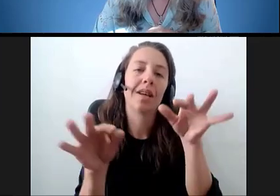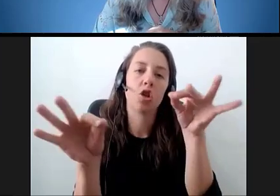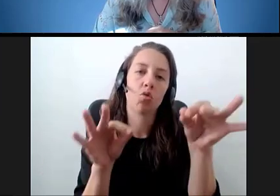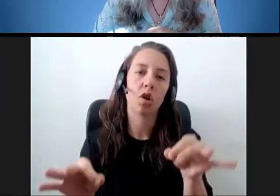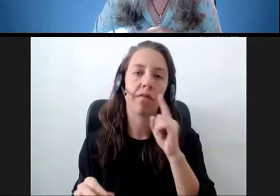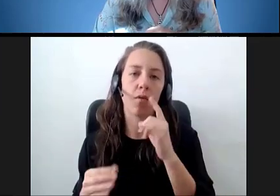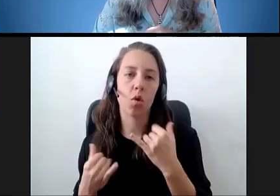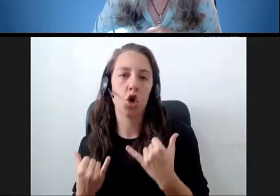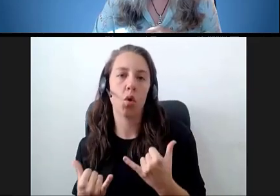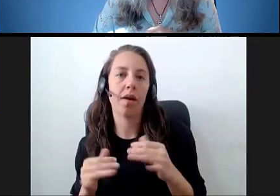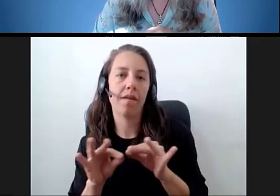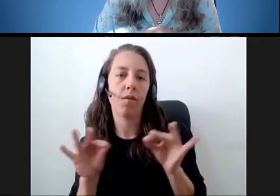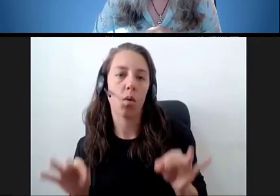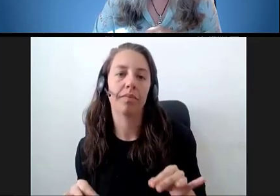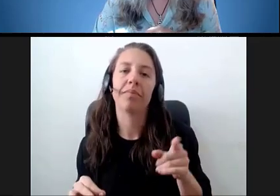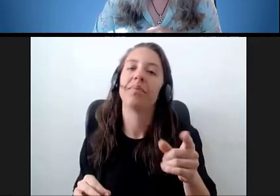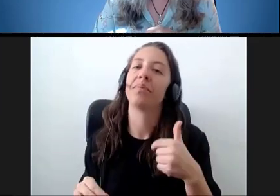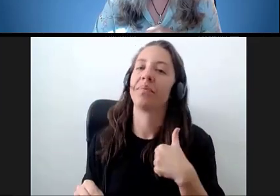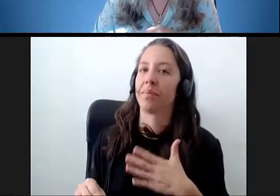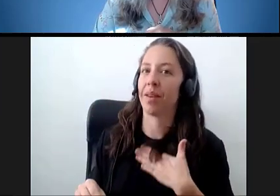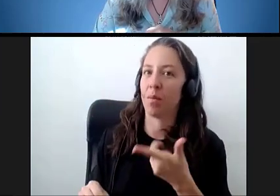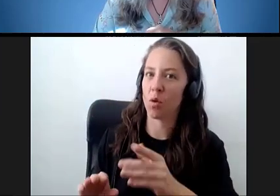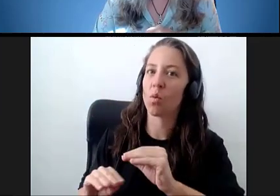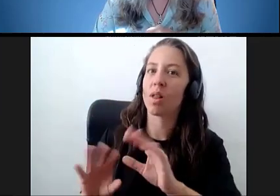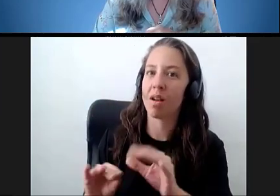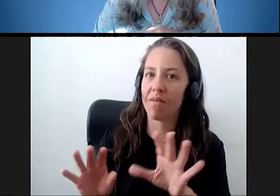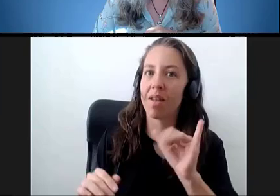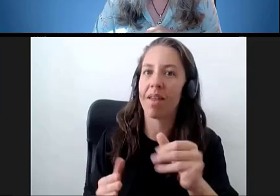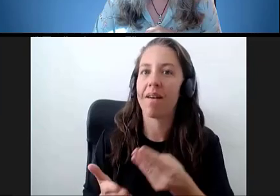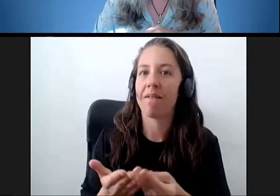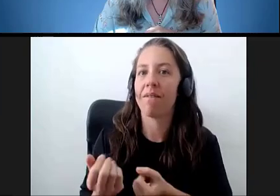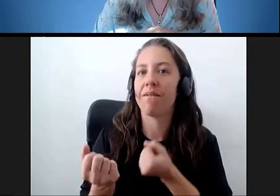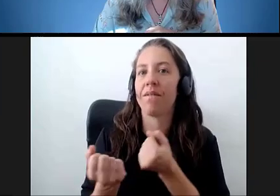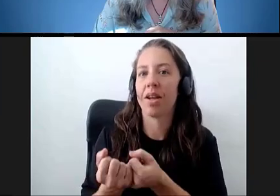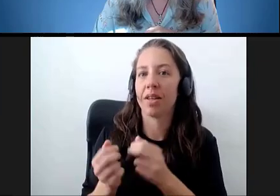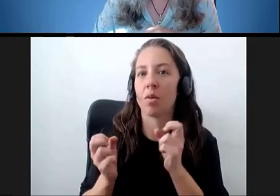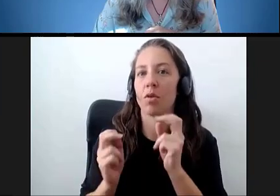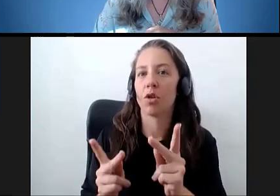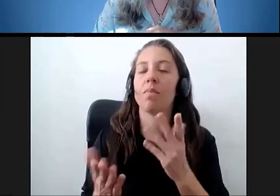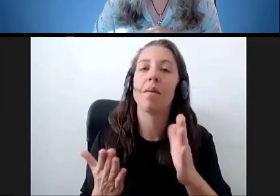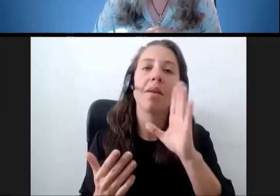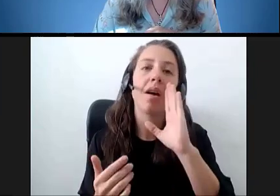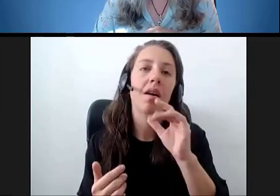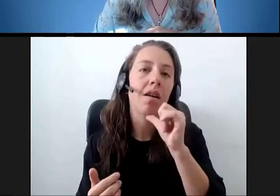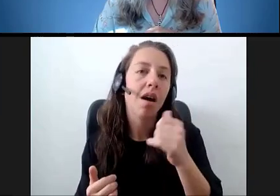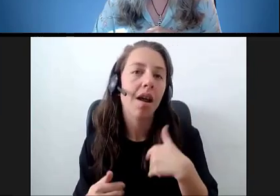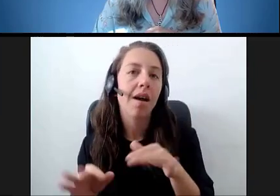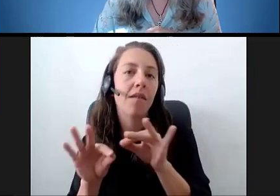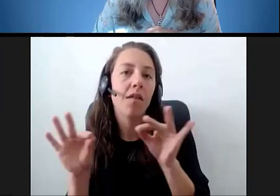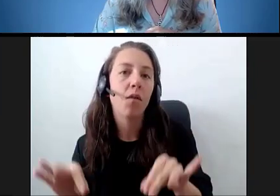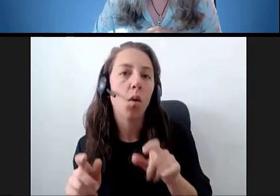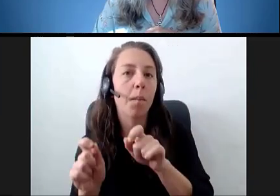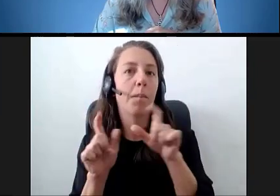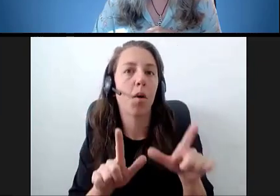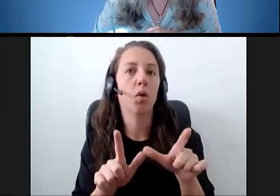Cynthia Dwyer I'm glad you clarified that the funding opportunities may not have a form posted with them right away, but that this should not stop an applicant